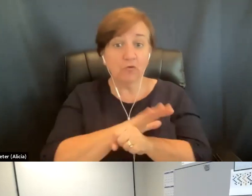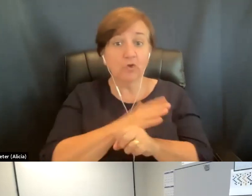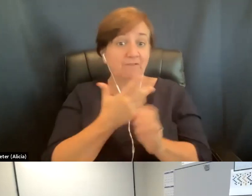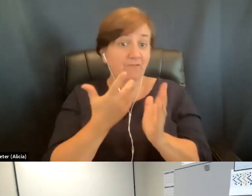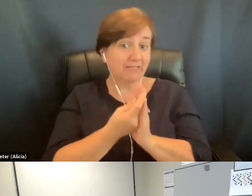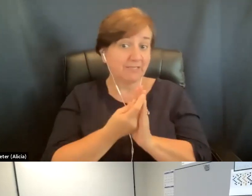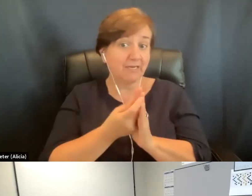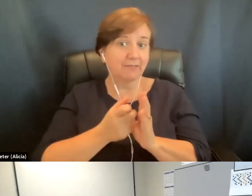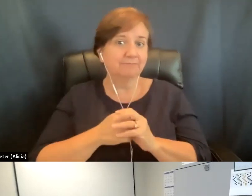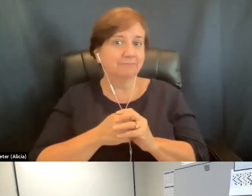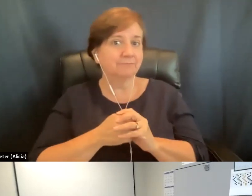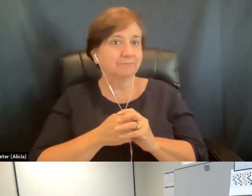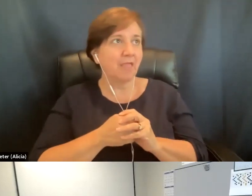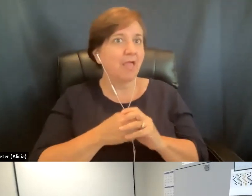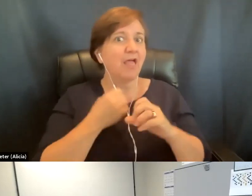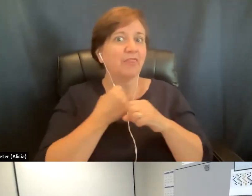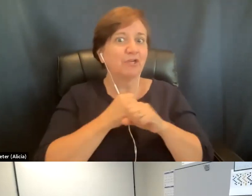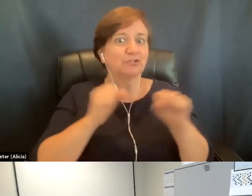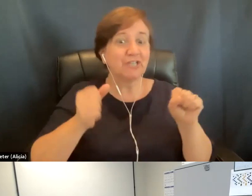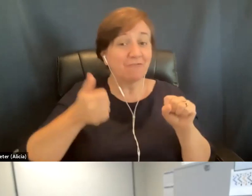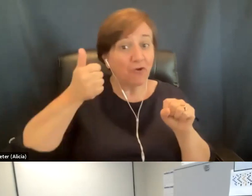Dr. Elsa Villarino: they're safer than they if you're not fully vaccinated.